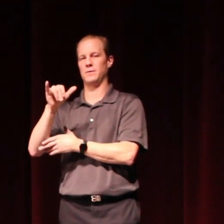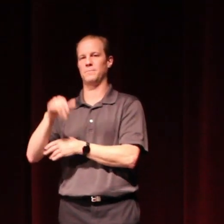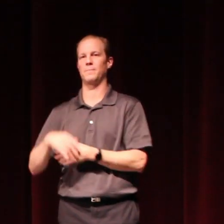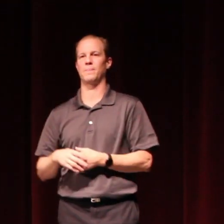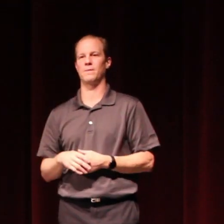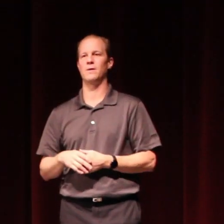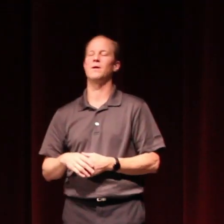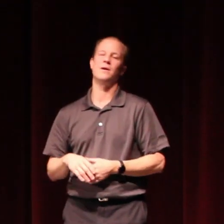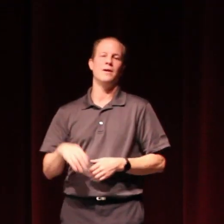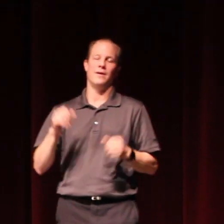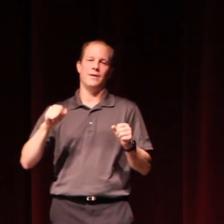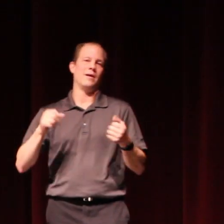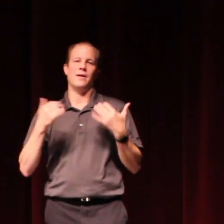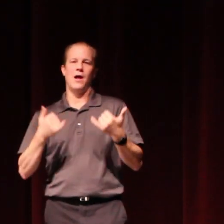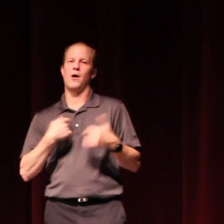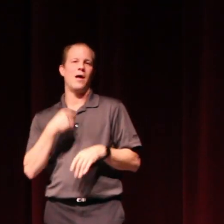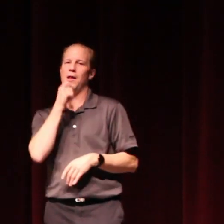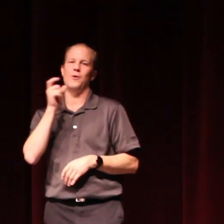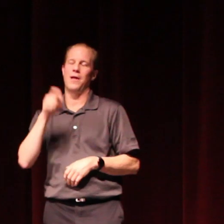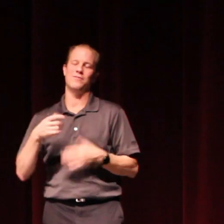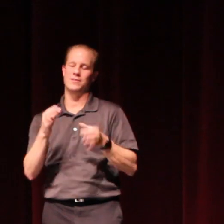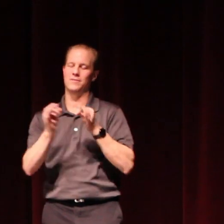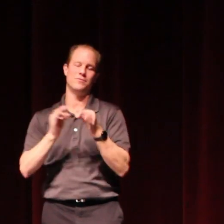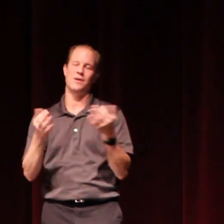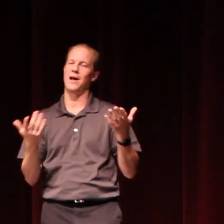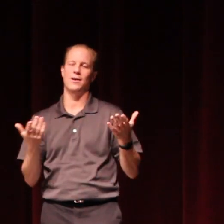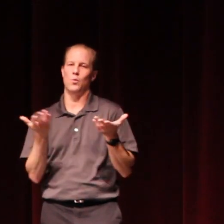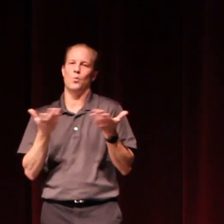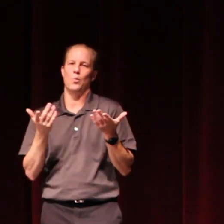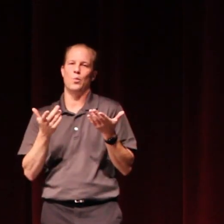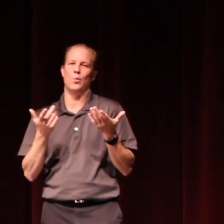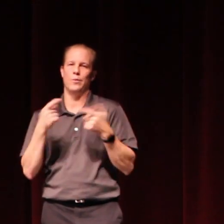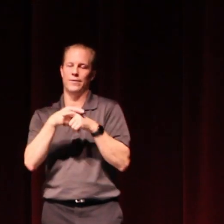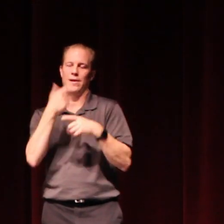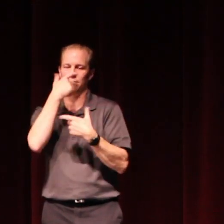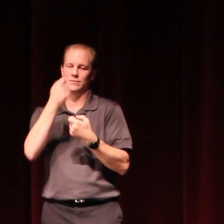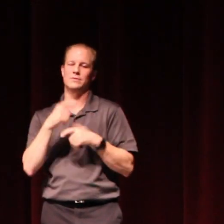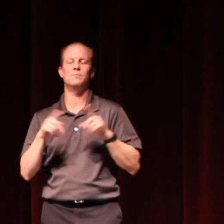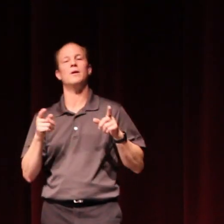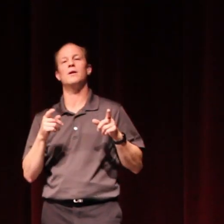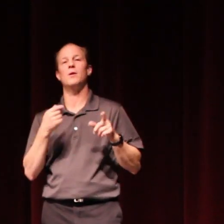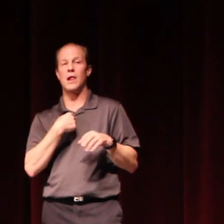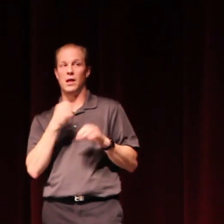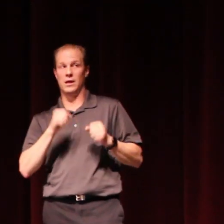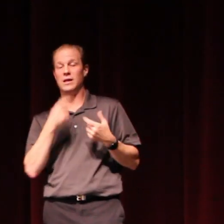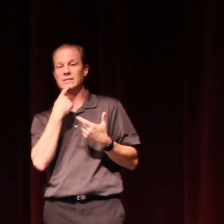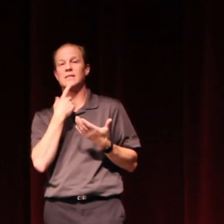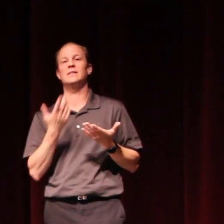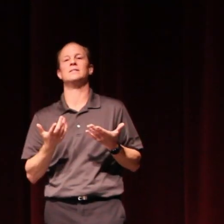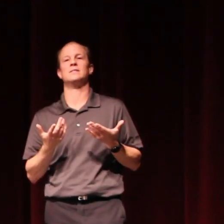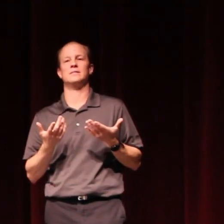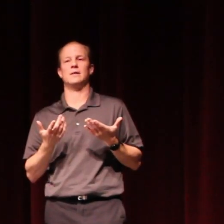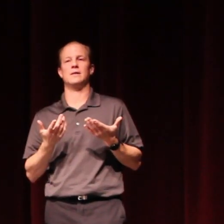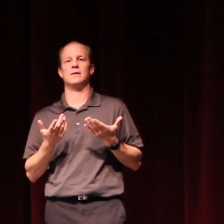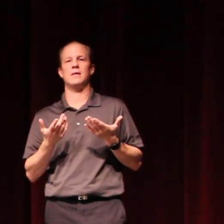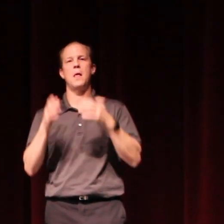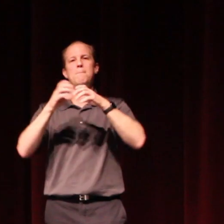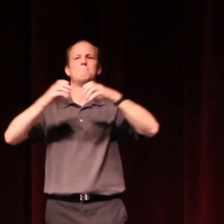have to define what it is, but I can say that the biggest thing that has been readdressed is